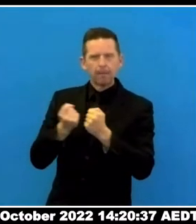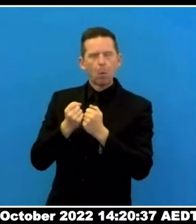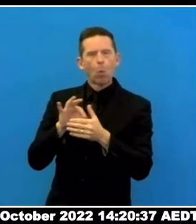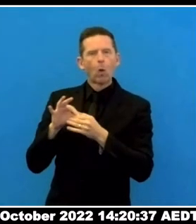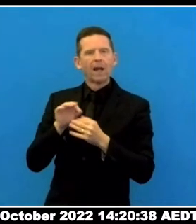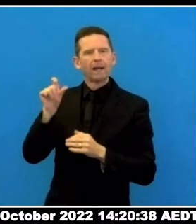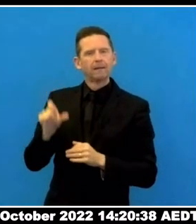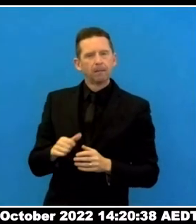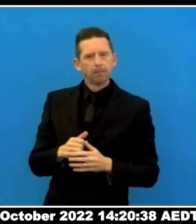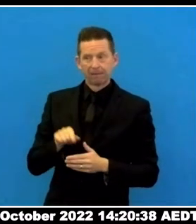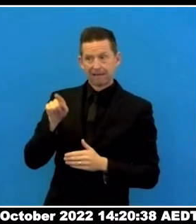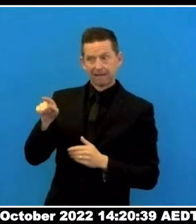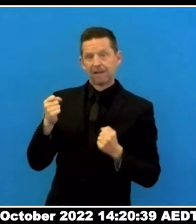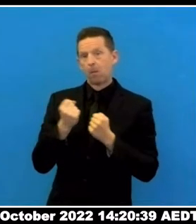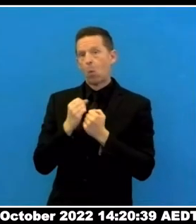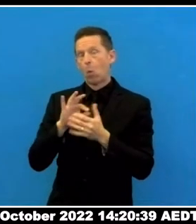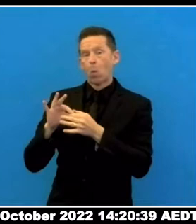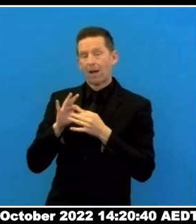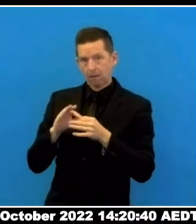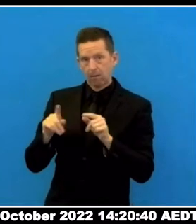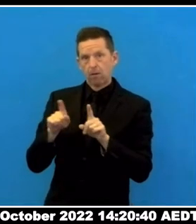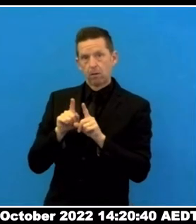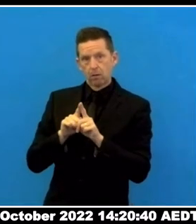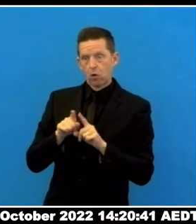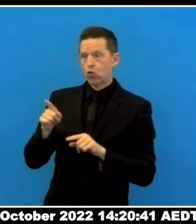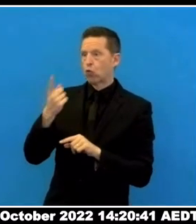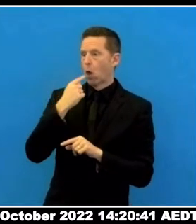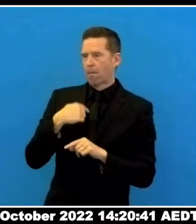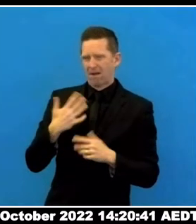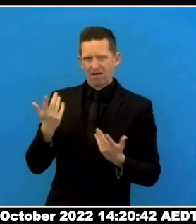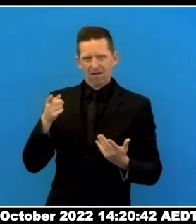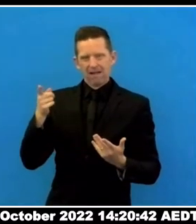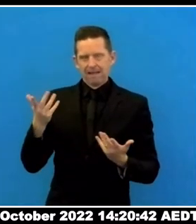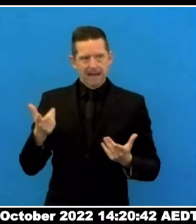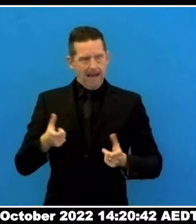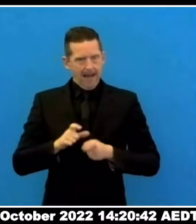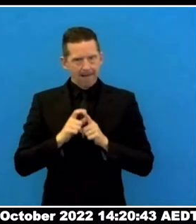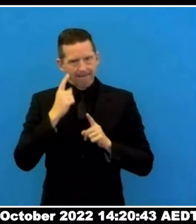The support coordinator also tells me that she finds it hard to find specialists